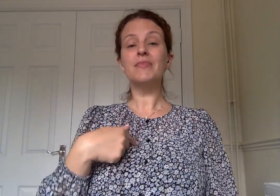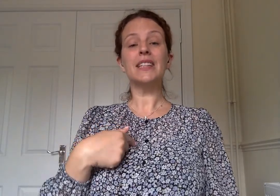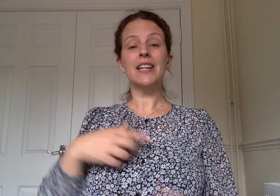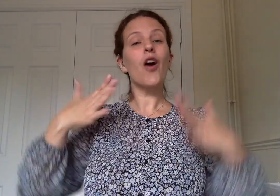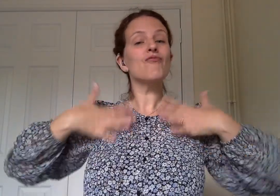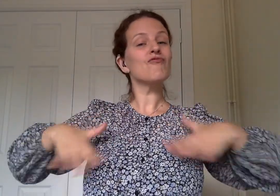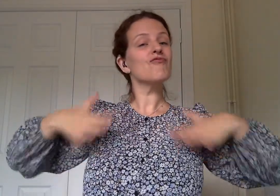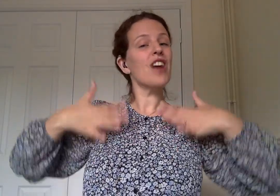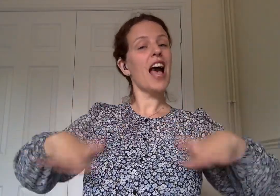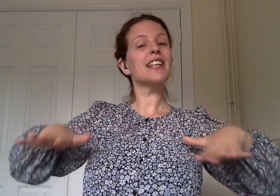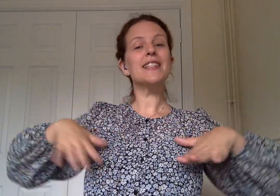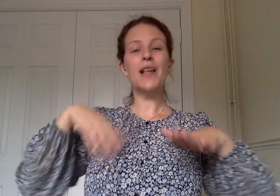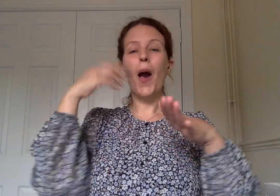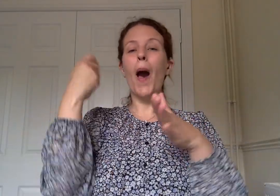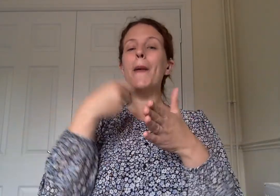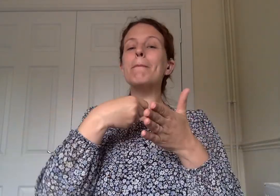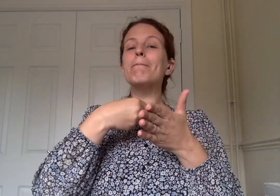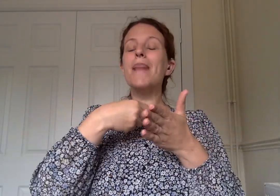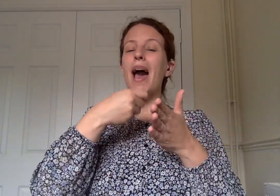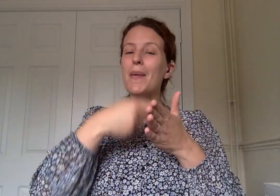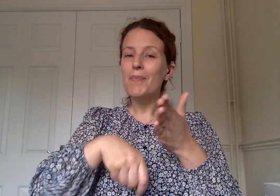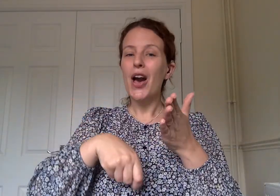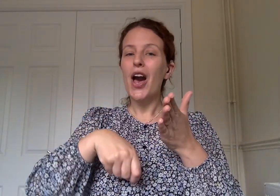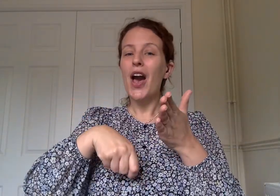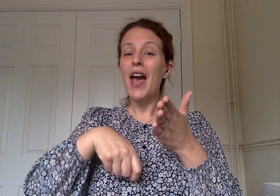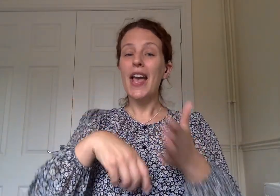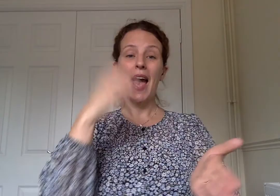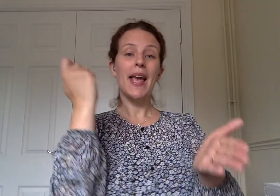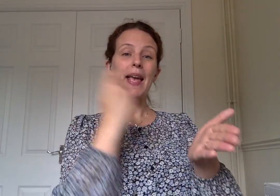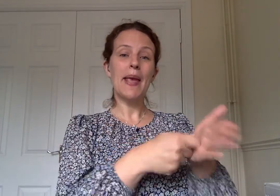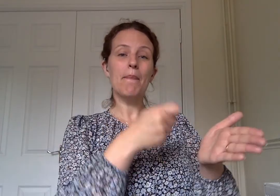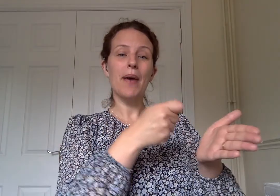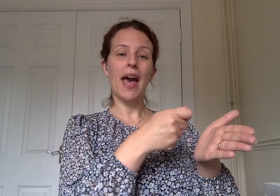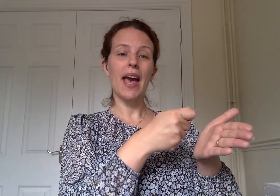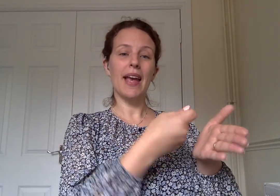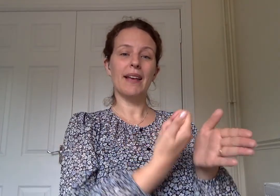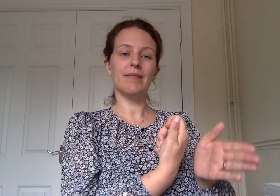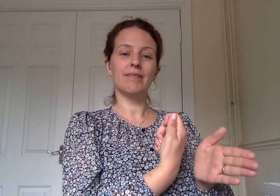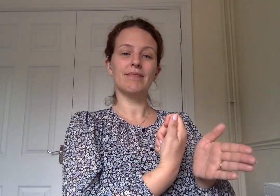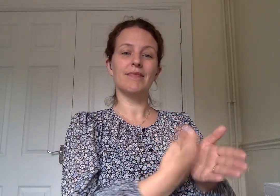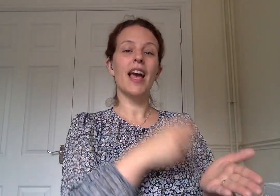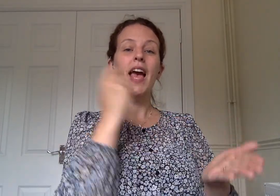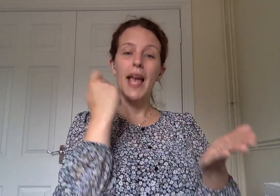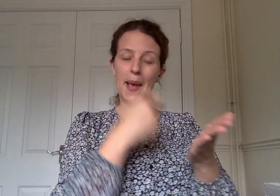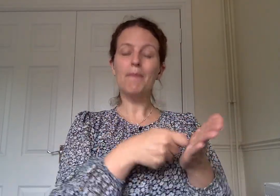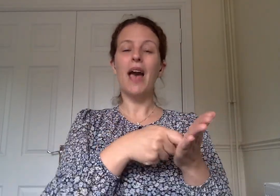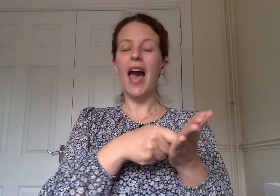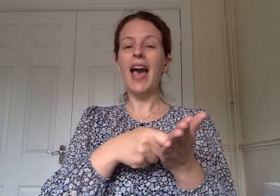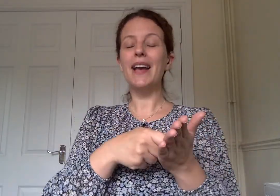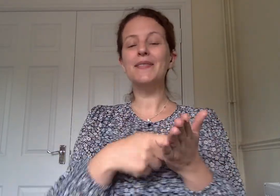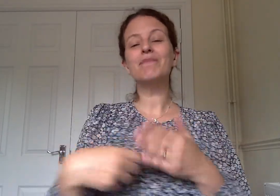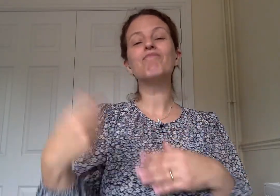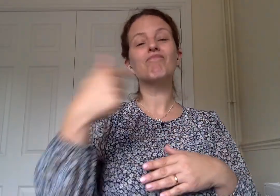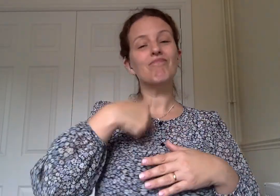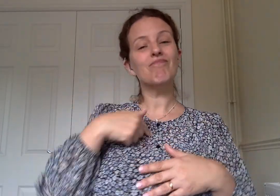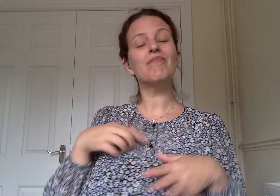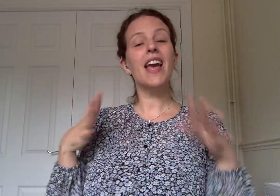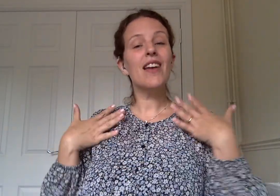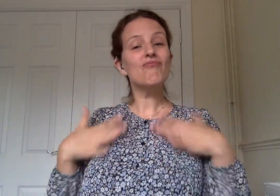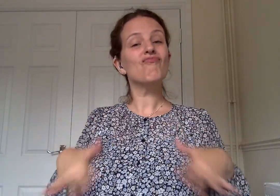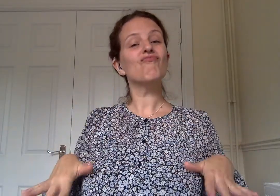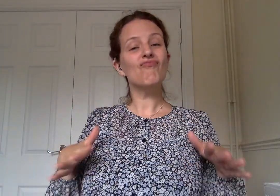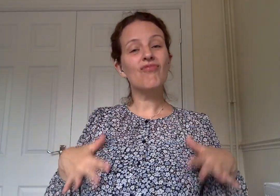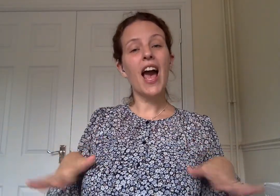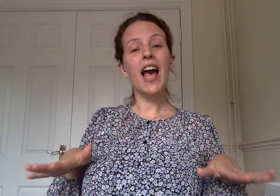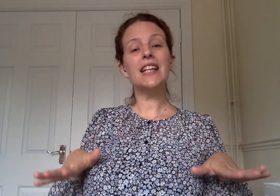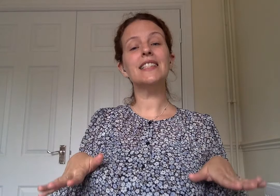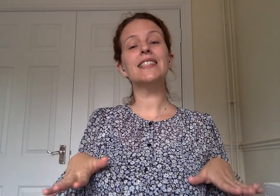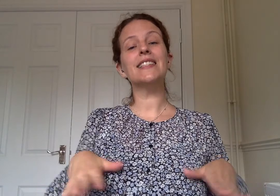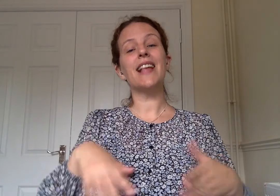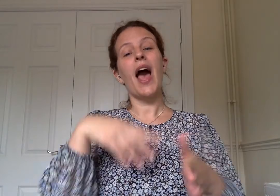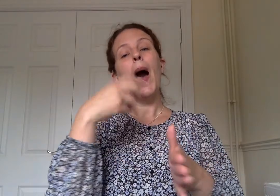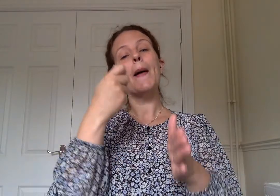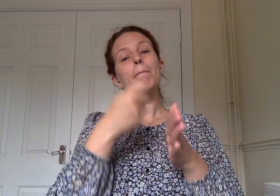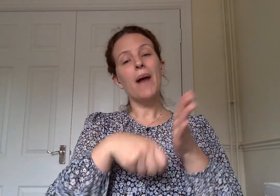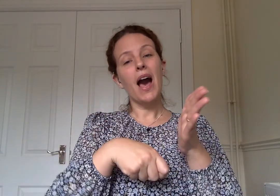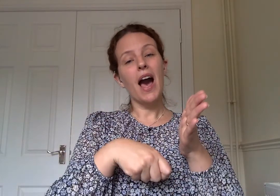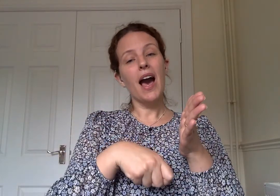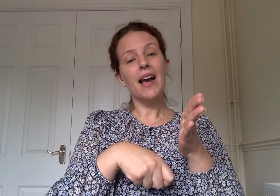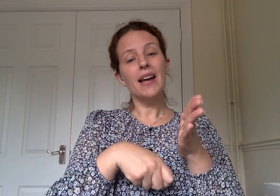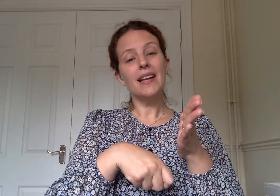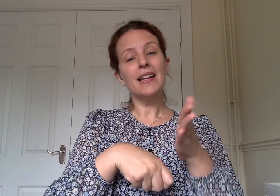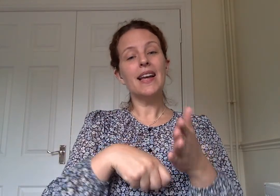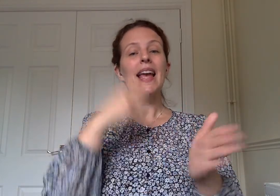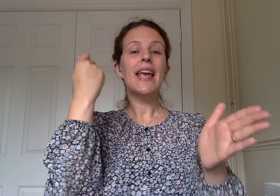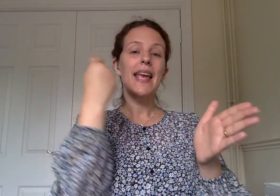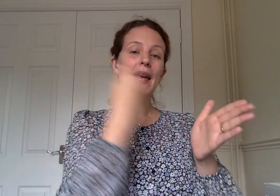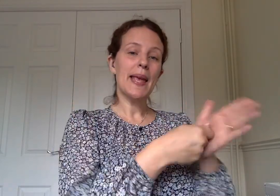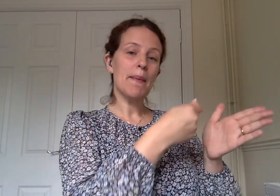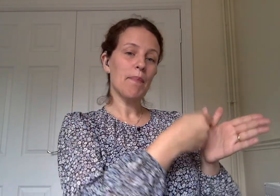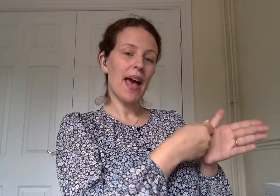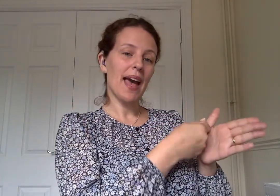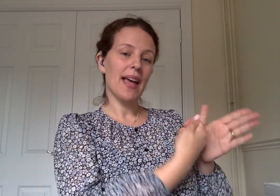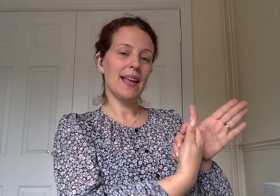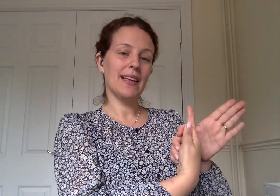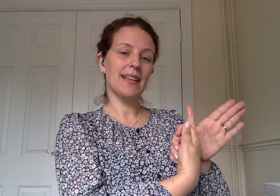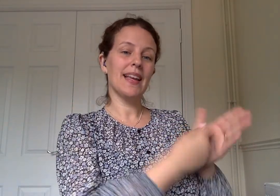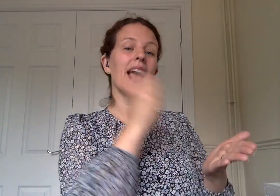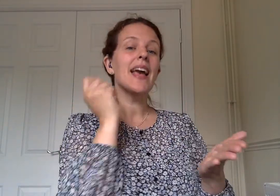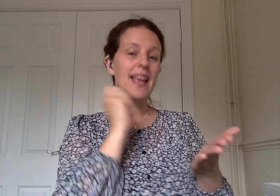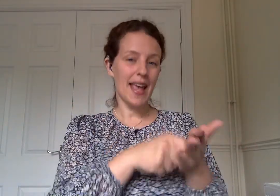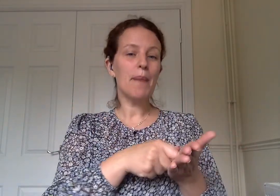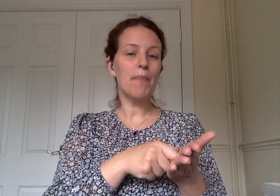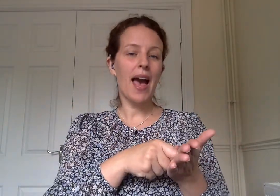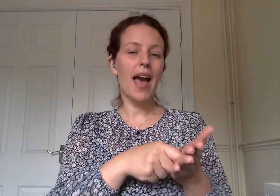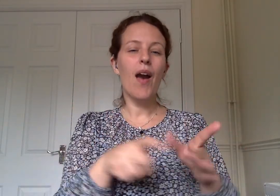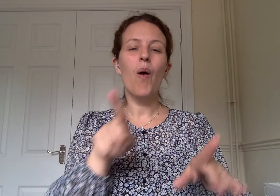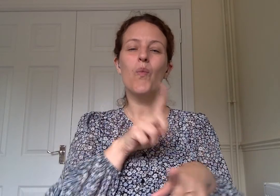Me dress buy eBay.